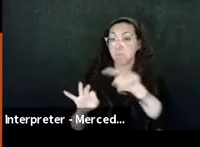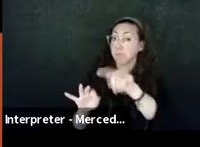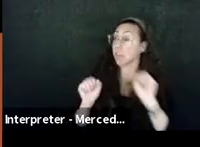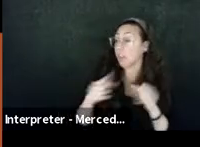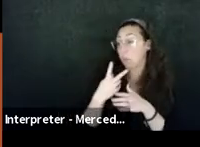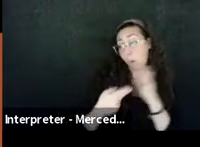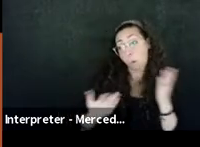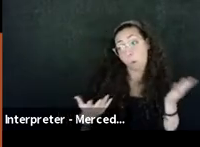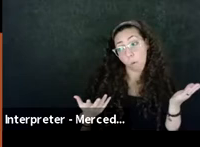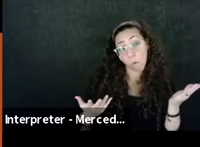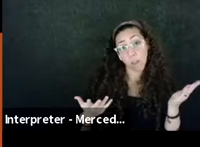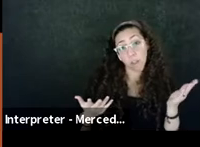Natalie Chavez: They'll be two streams coming at the same time.